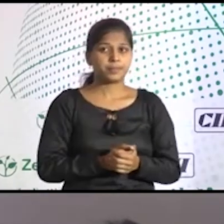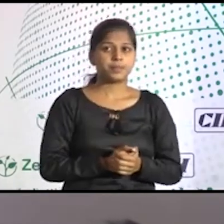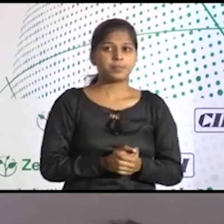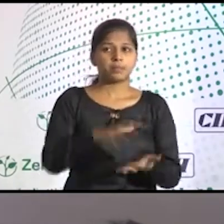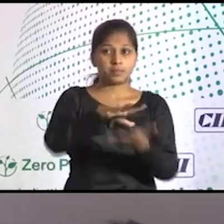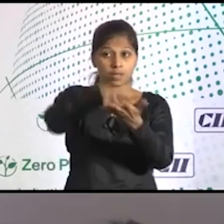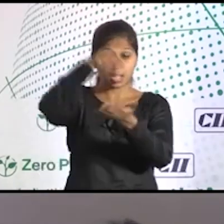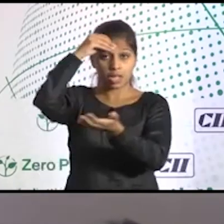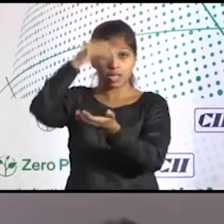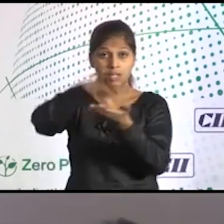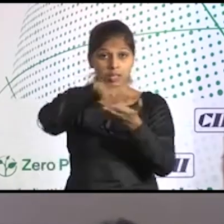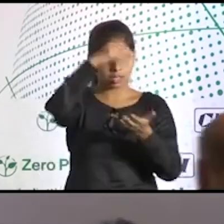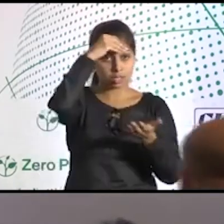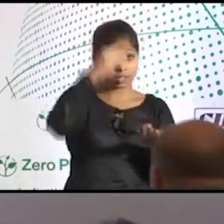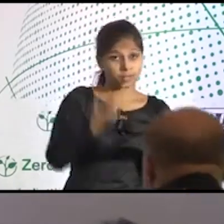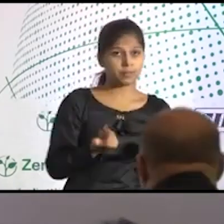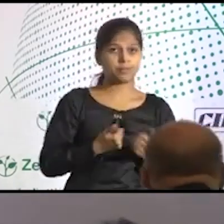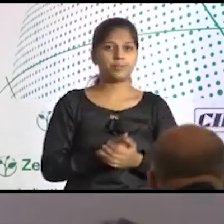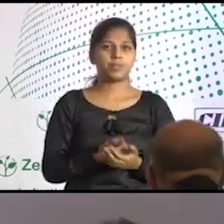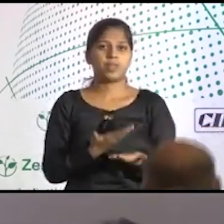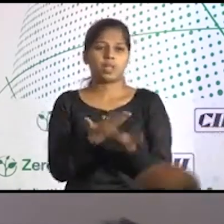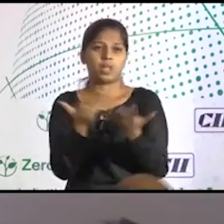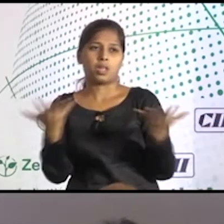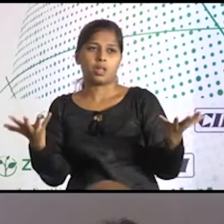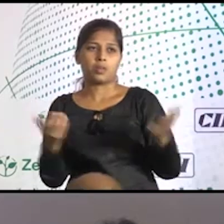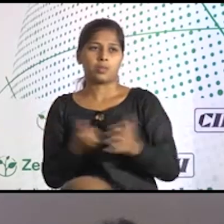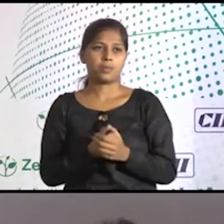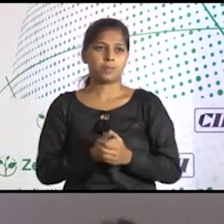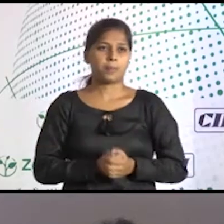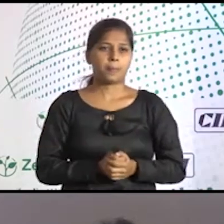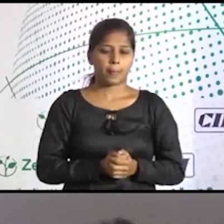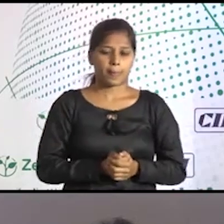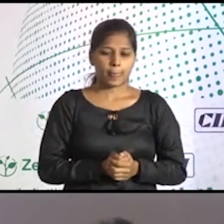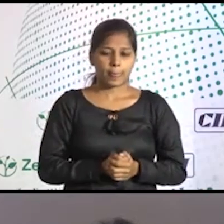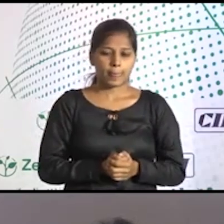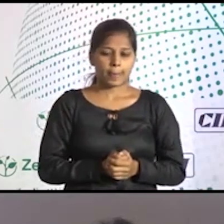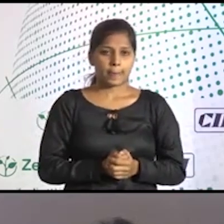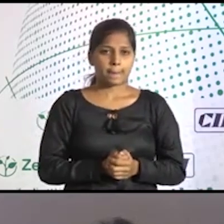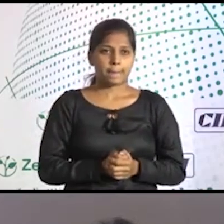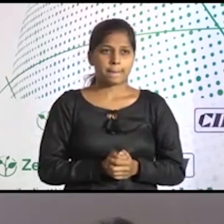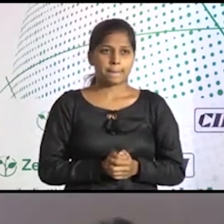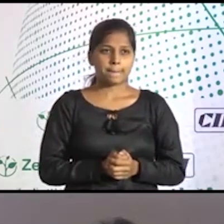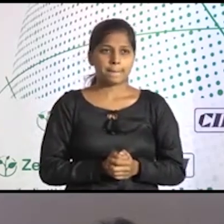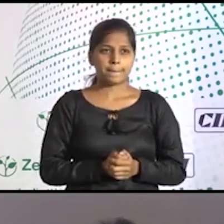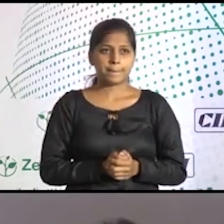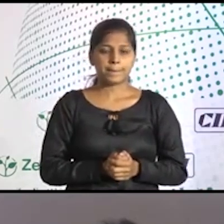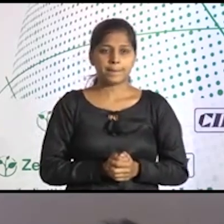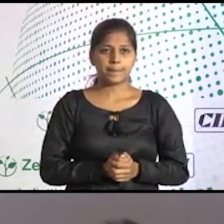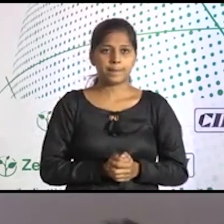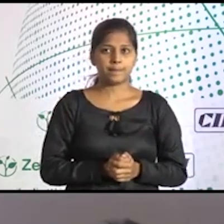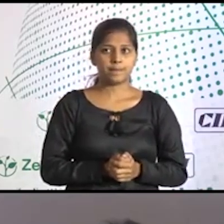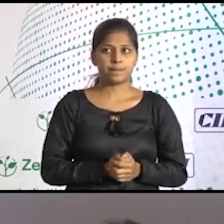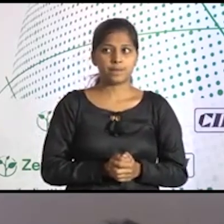Is there something that we have to offer? First of all, thank you.